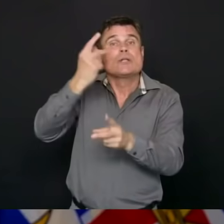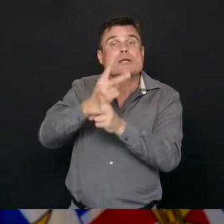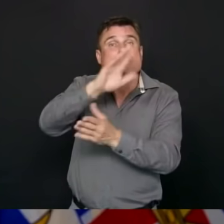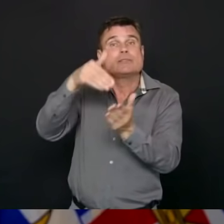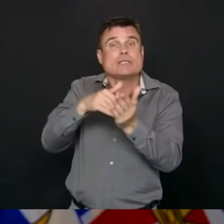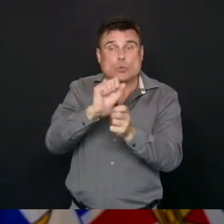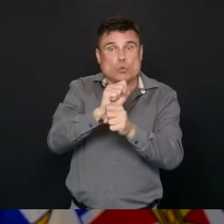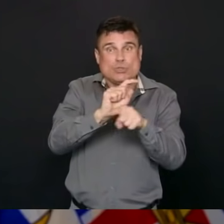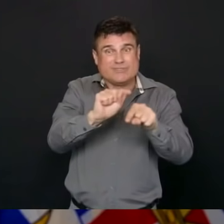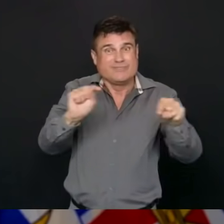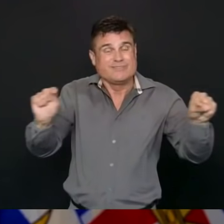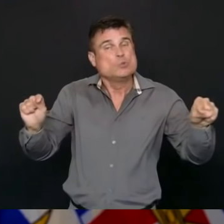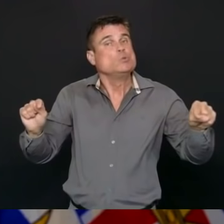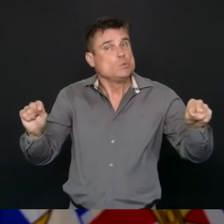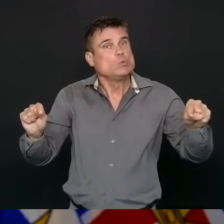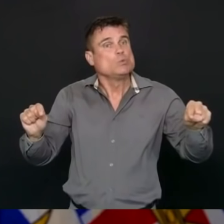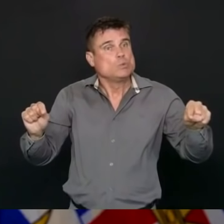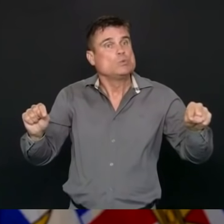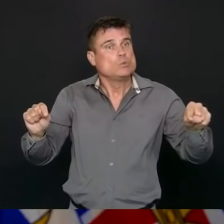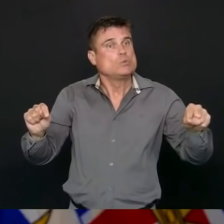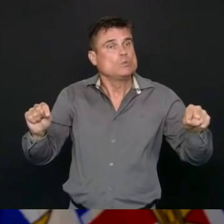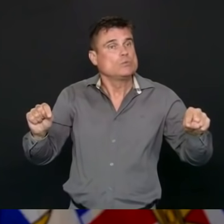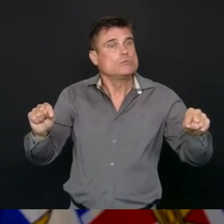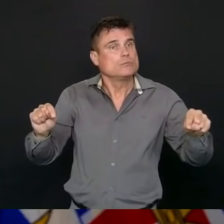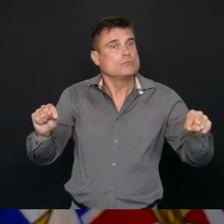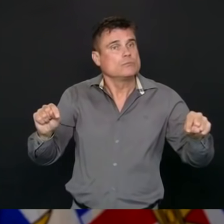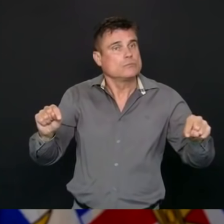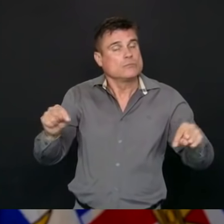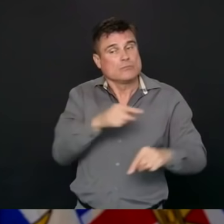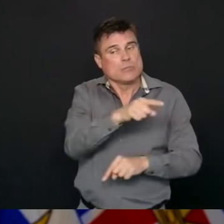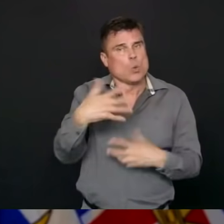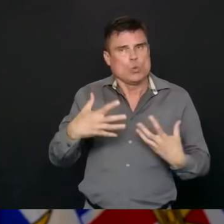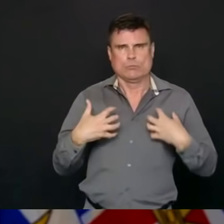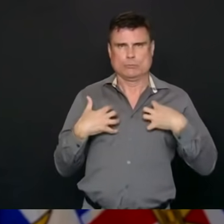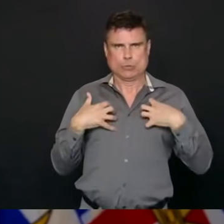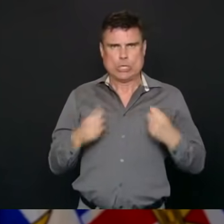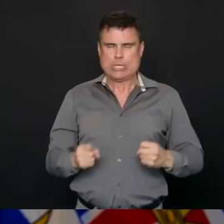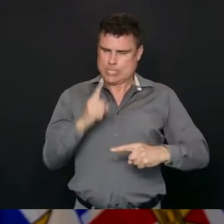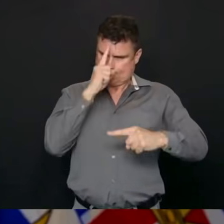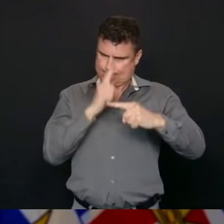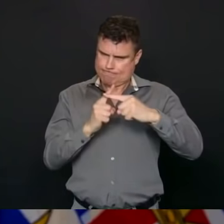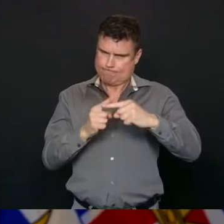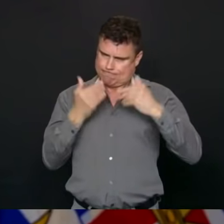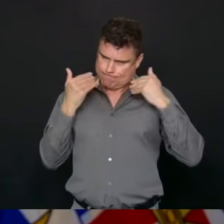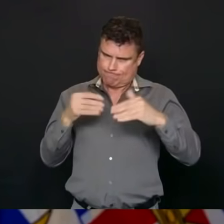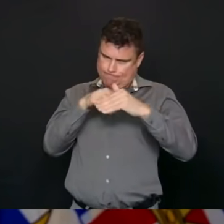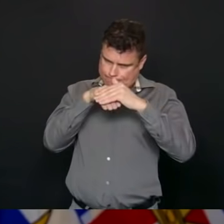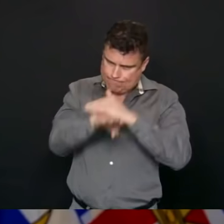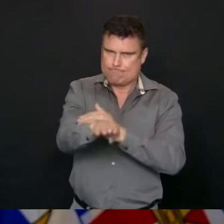the team approach , the SWOT